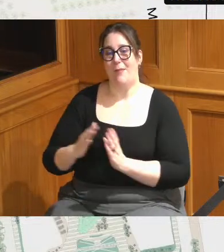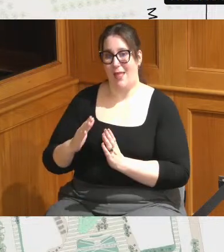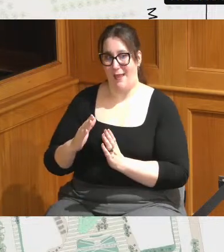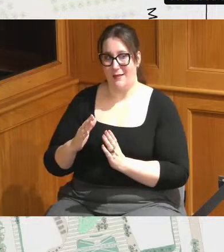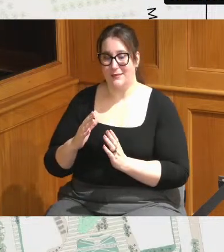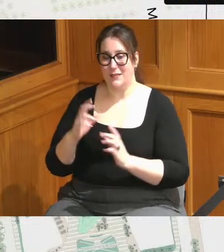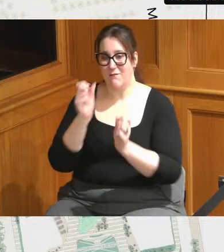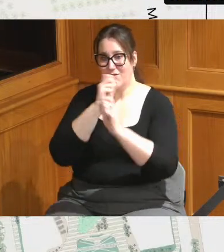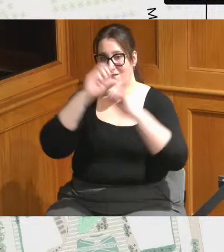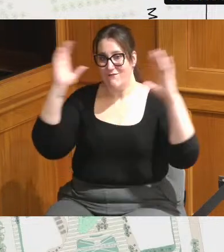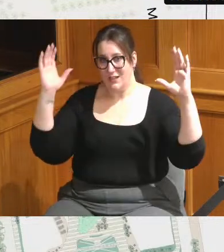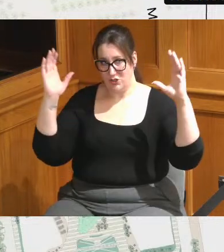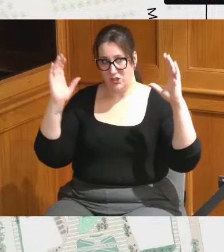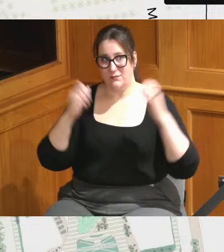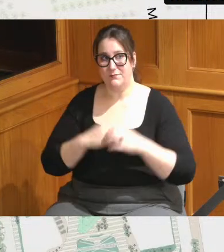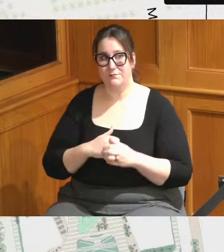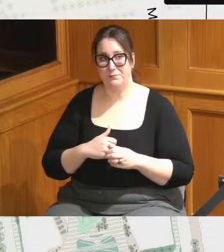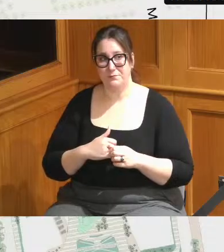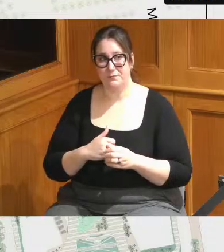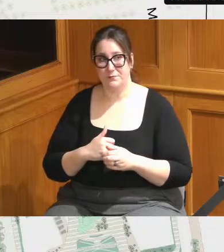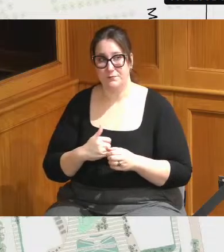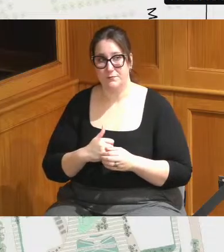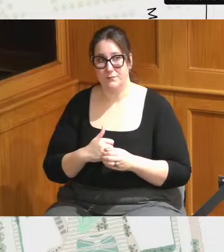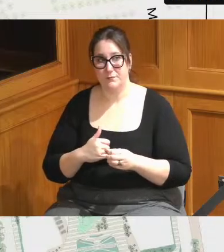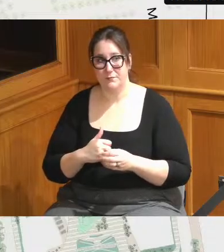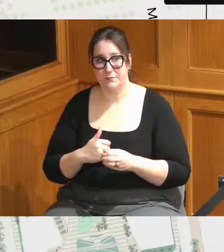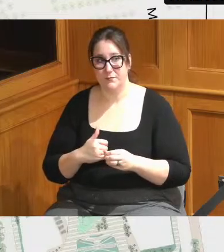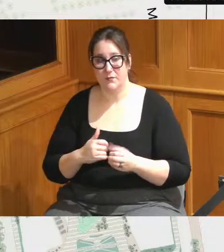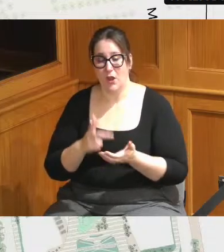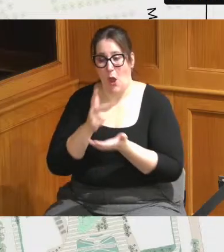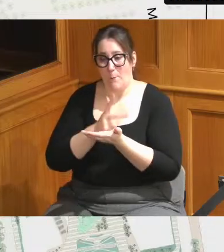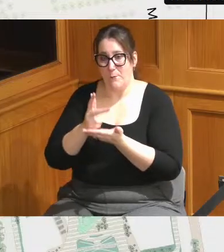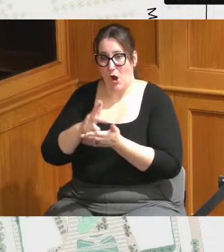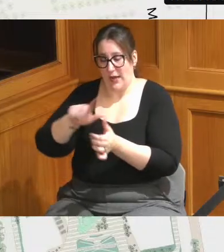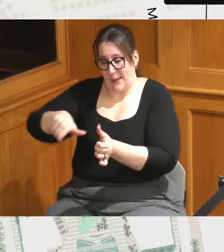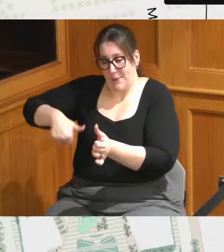vision from 2000. buildings fronting the street, parking tucked in behind it, and that parking